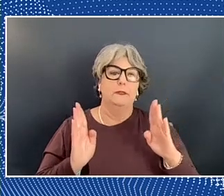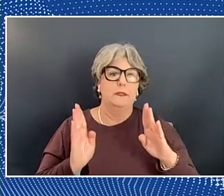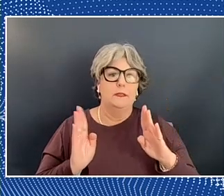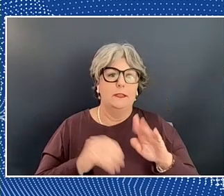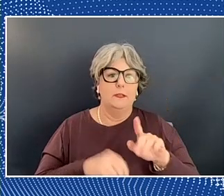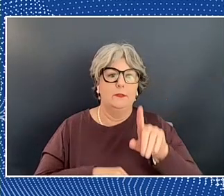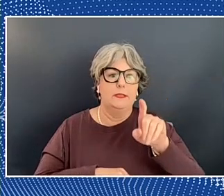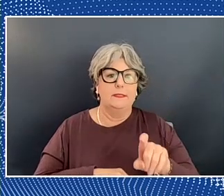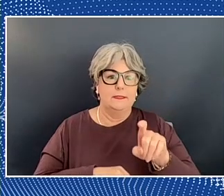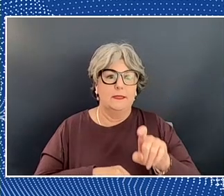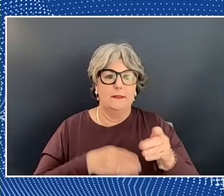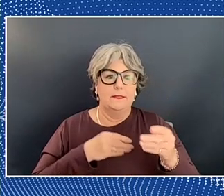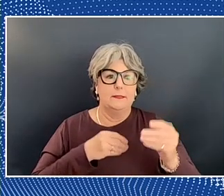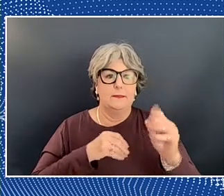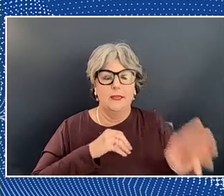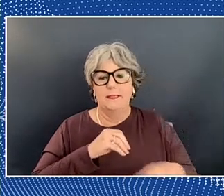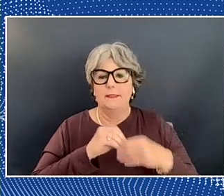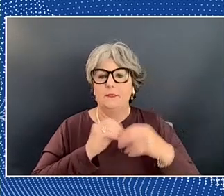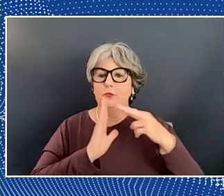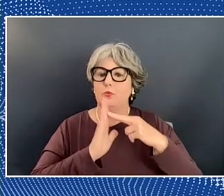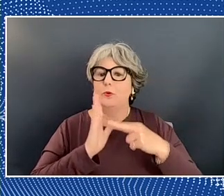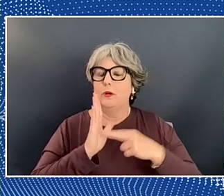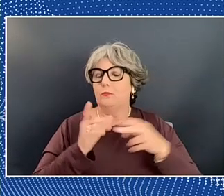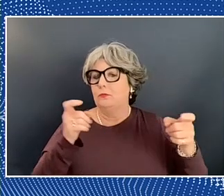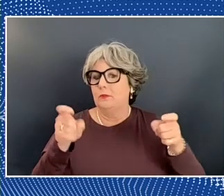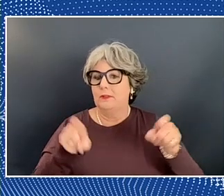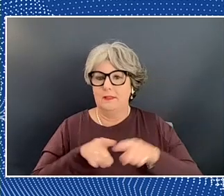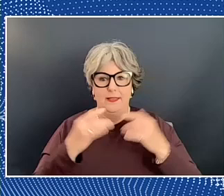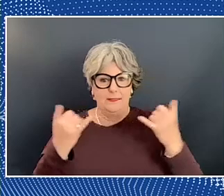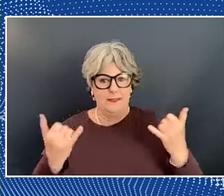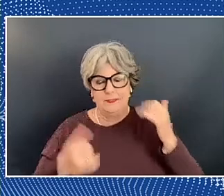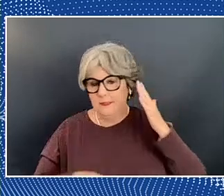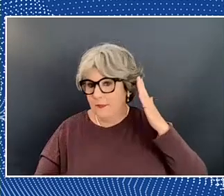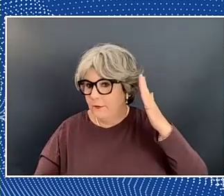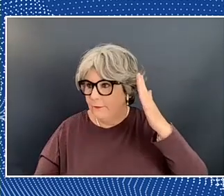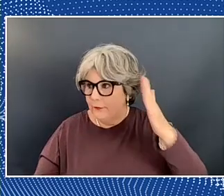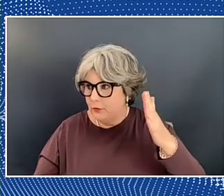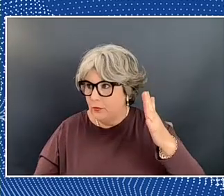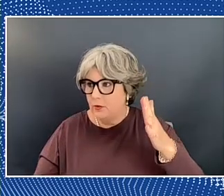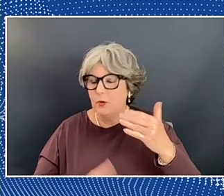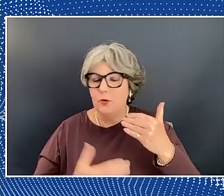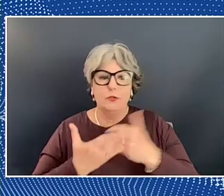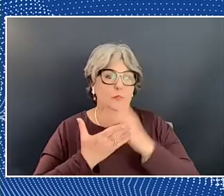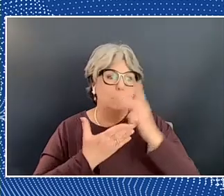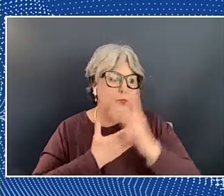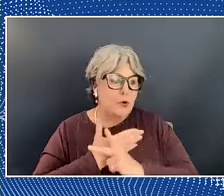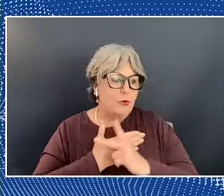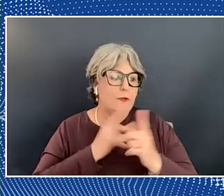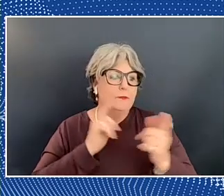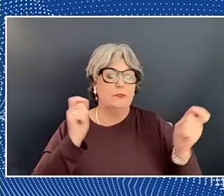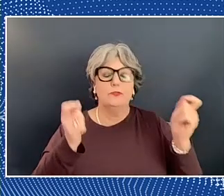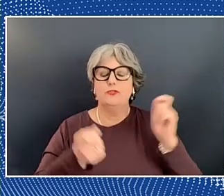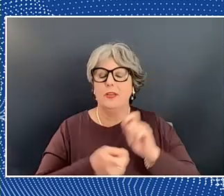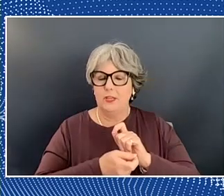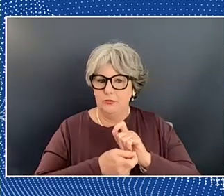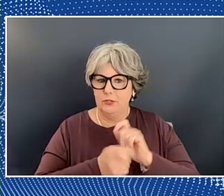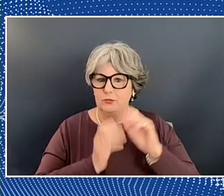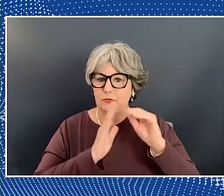additional regulatory processes like these in the future, when there are new programs or changes to the student loan system that